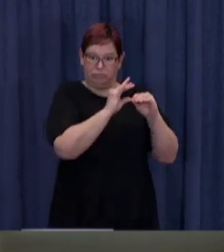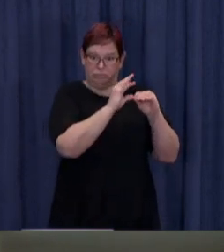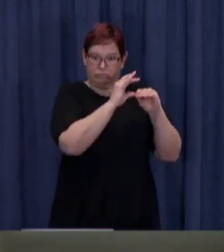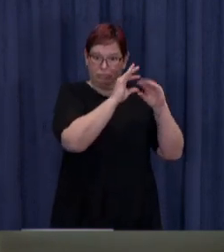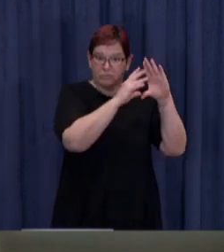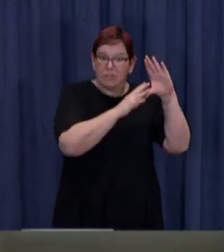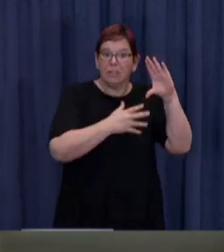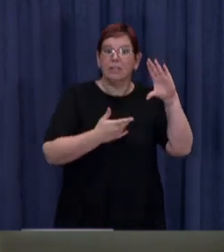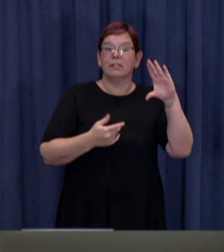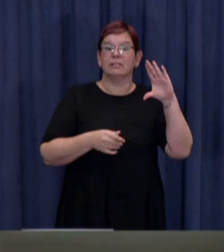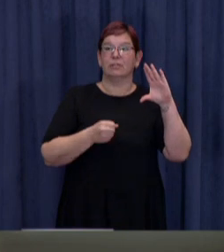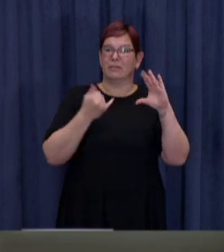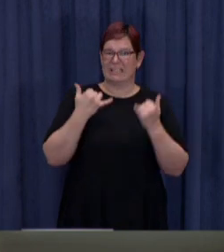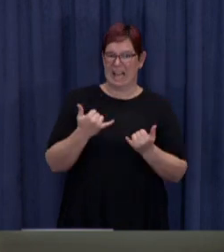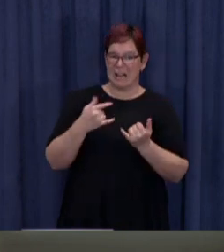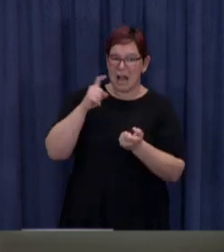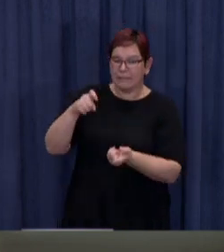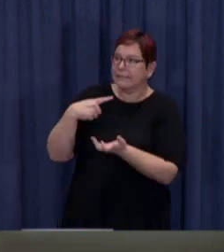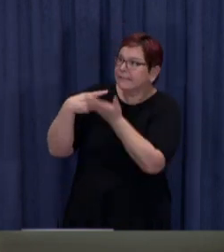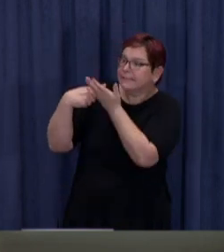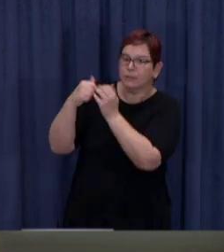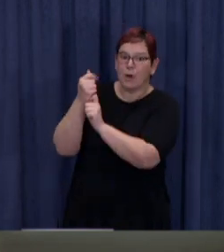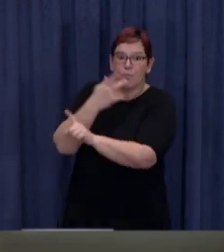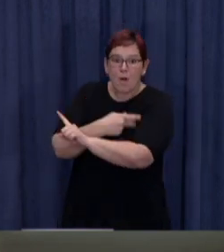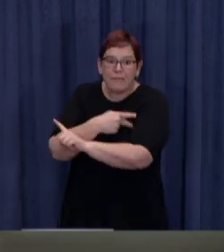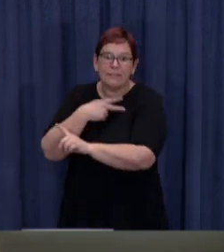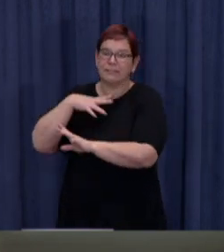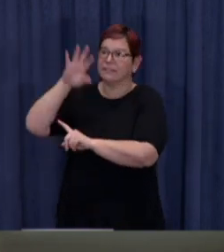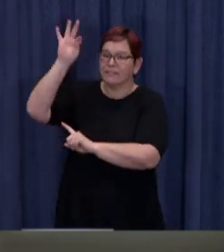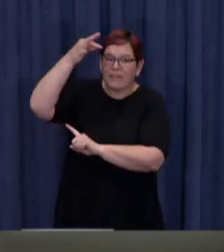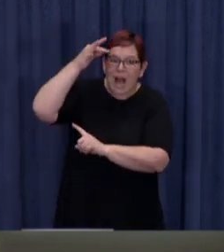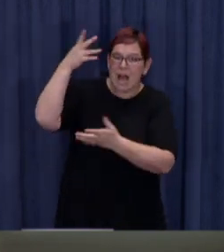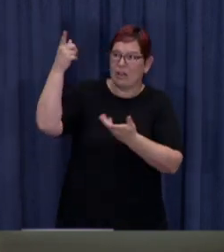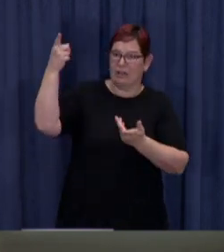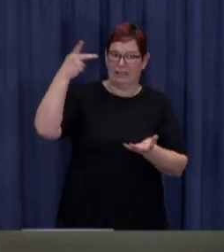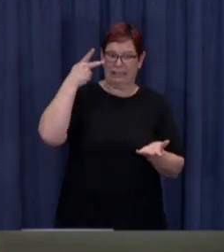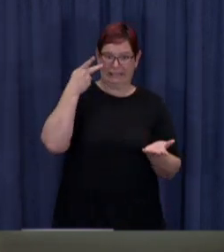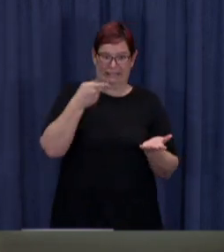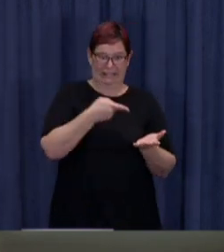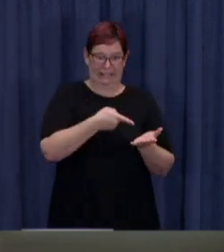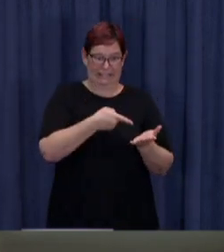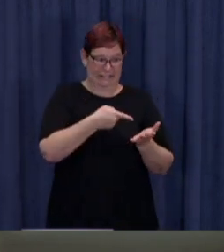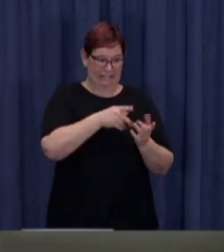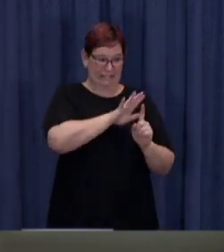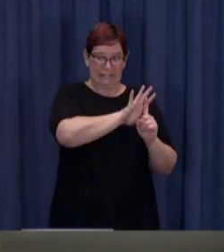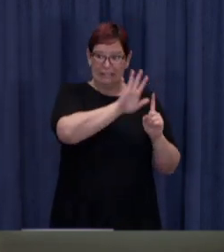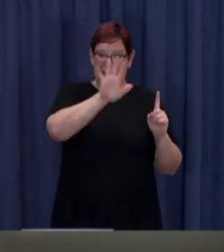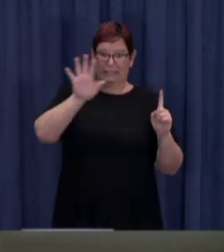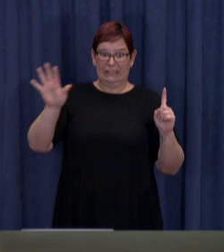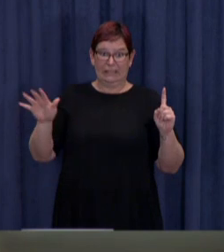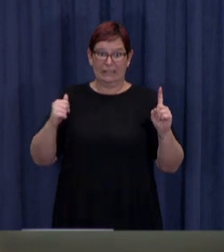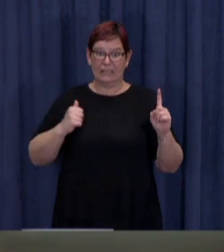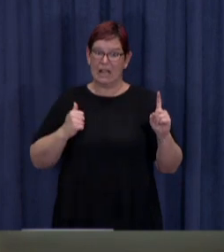think it was one of those things where while we were very very concerned and trying to do everything we thought appropriate in light of the numbers of